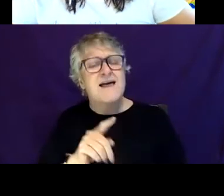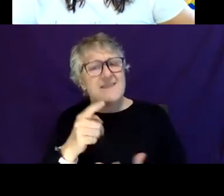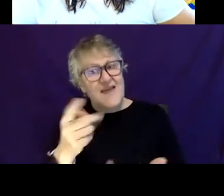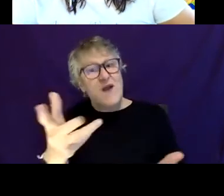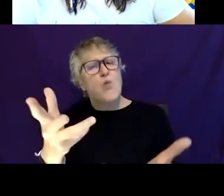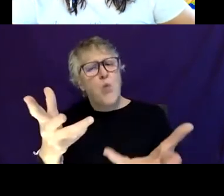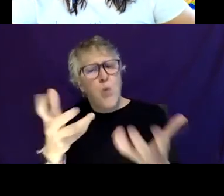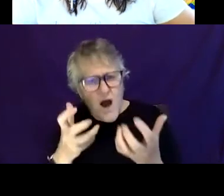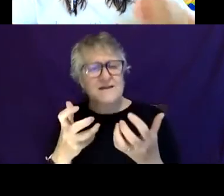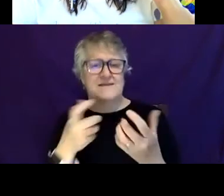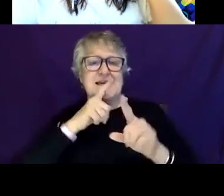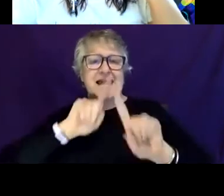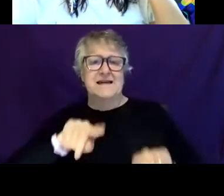They didn't want to go through the process.